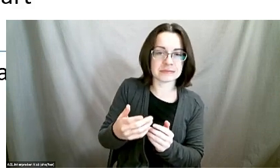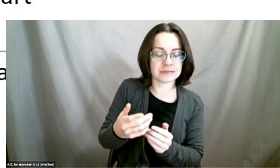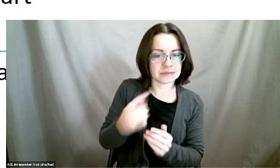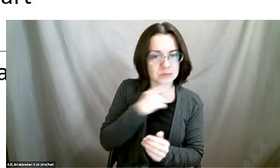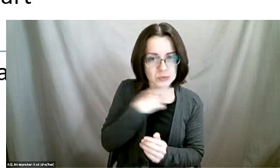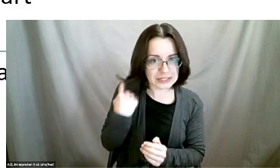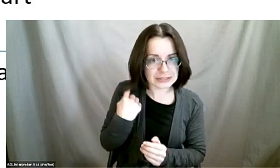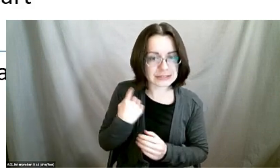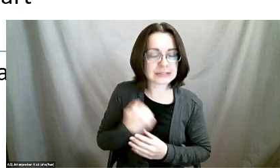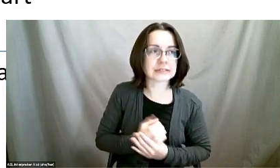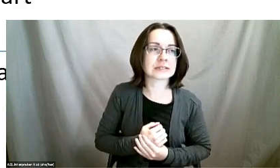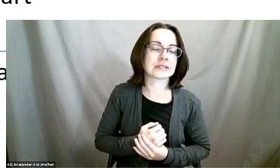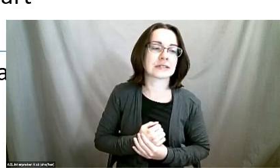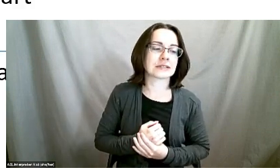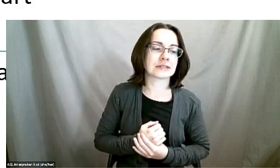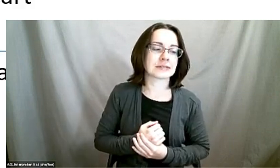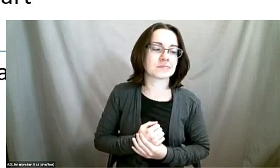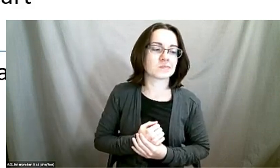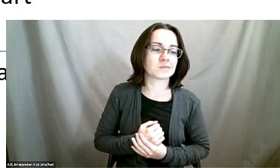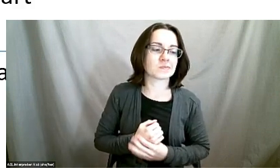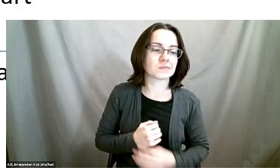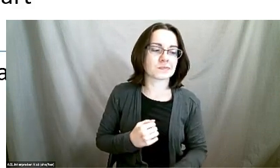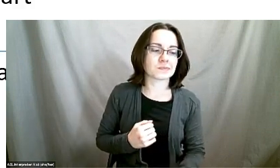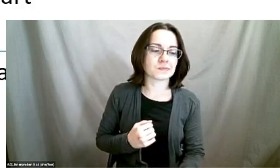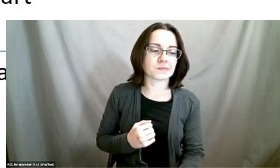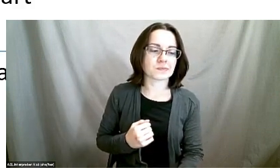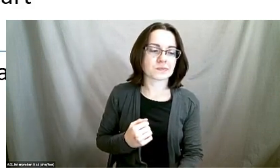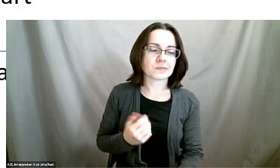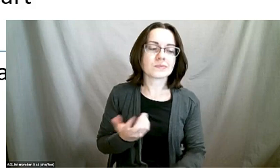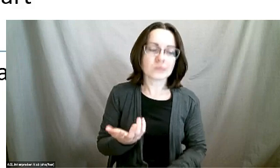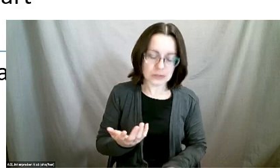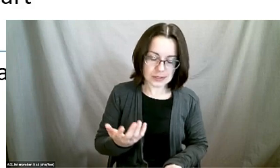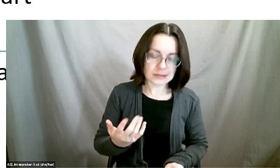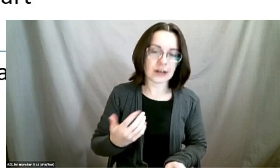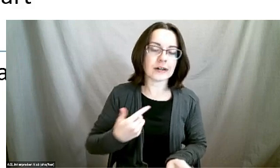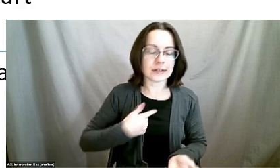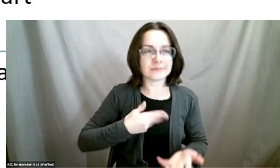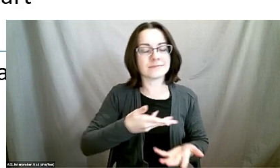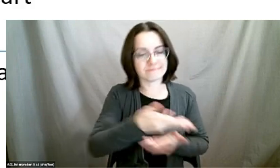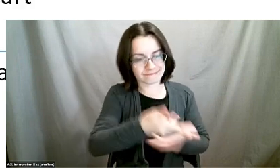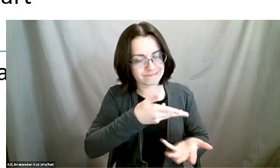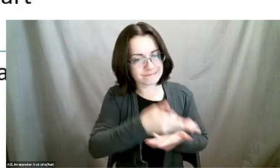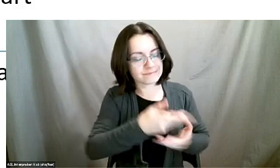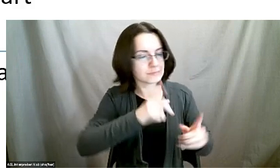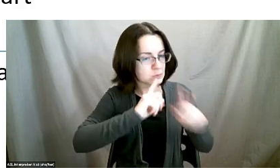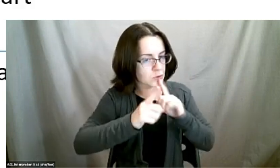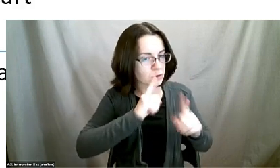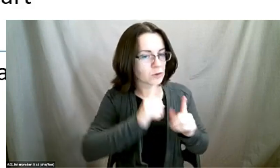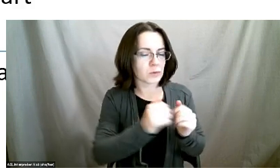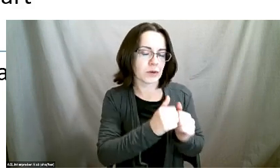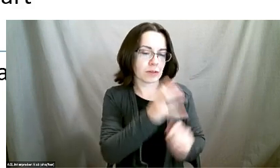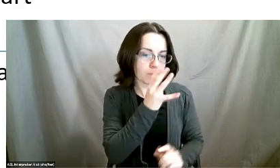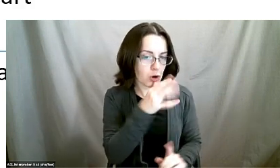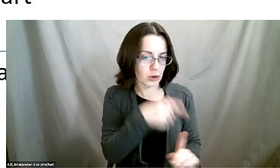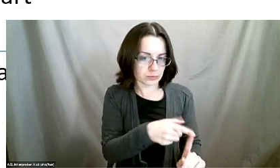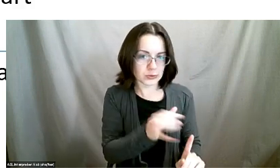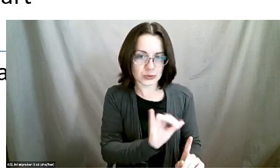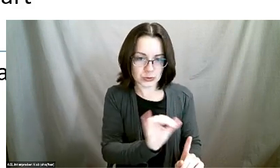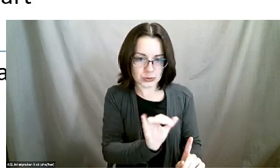And so I've spent a lot of time with the mom coming to me with concerns and with this young woman.